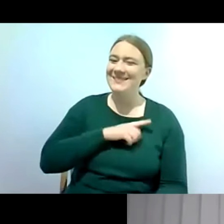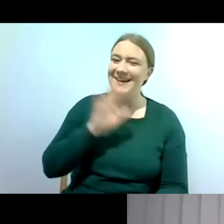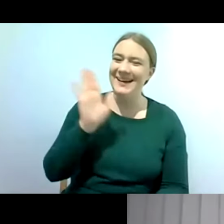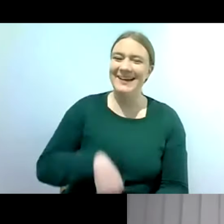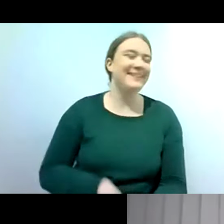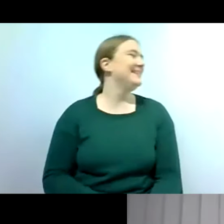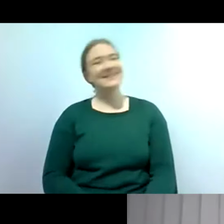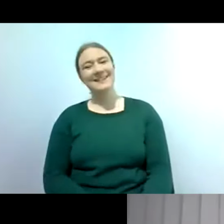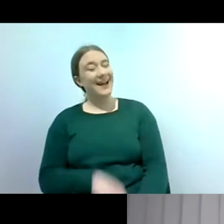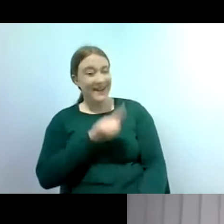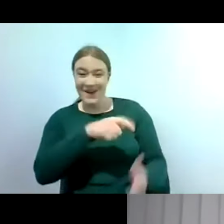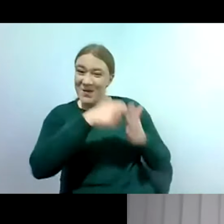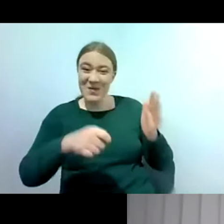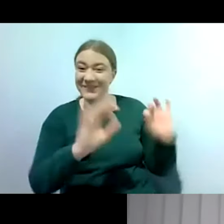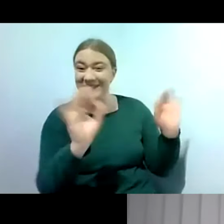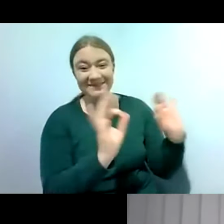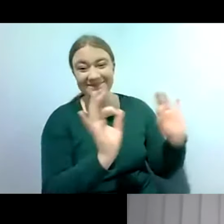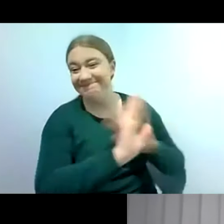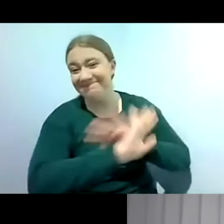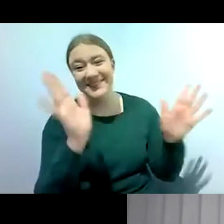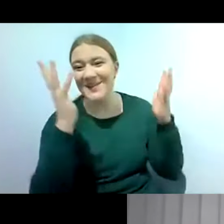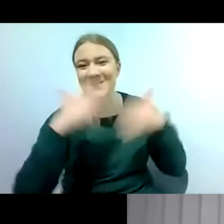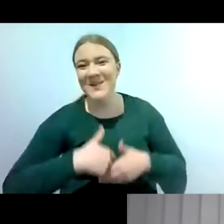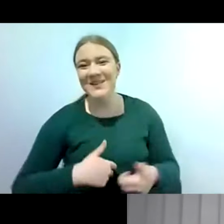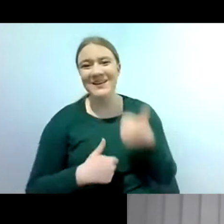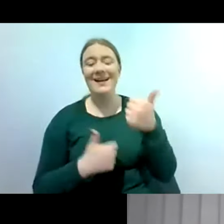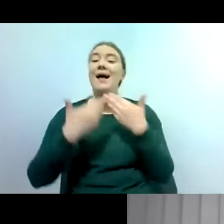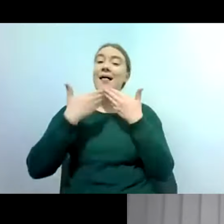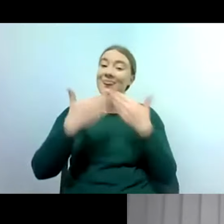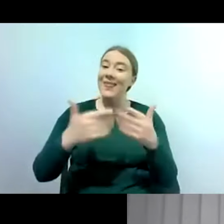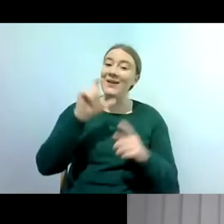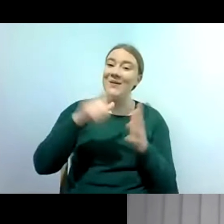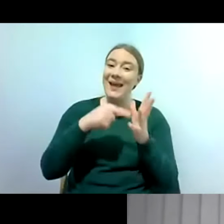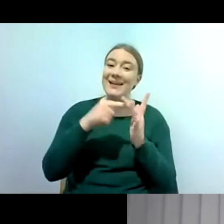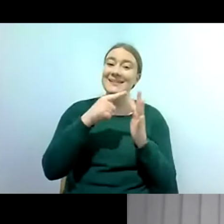you didn't waffle on that badly don't worry and thank you for catie for responding to one of the